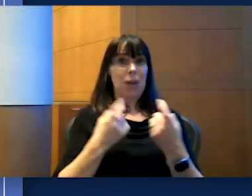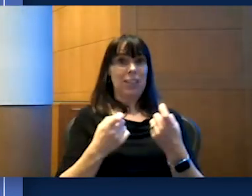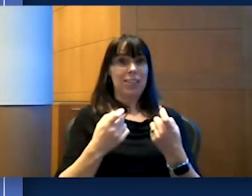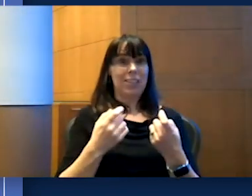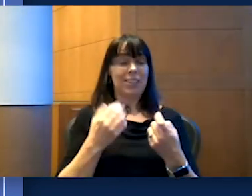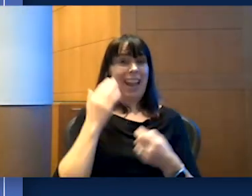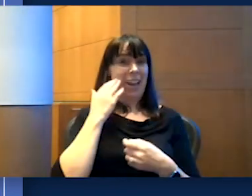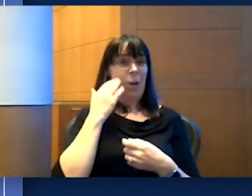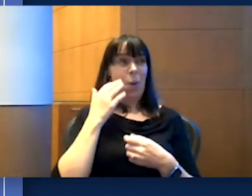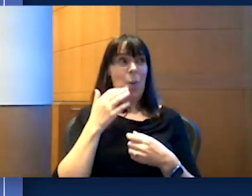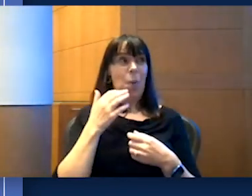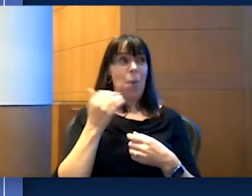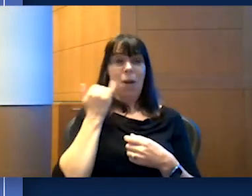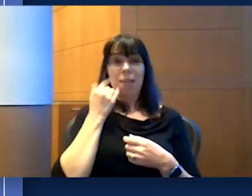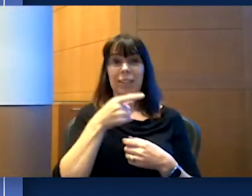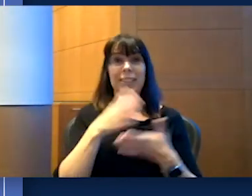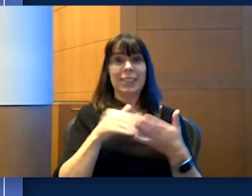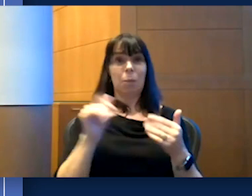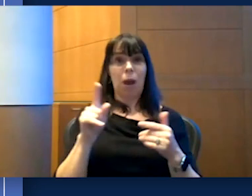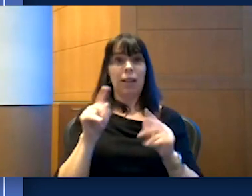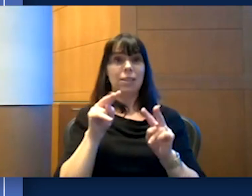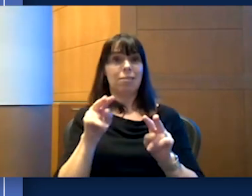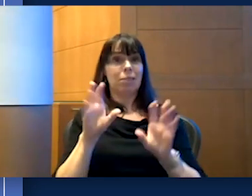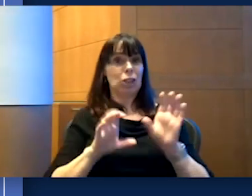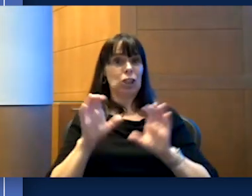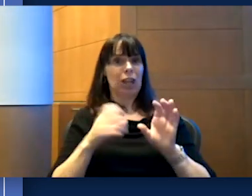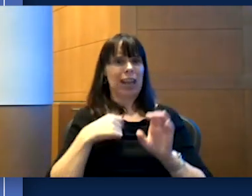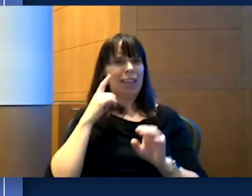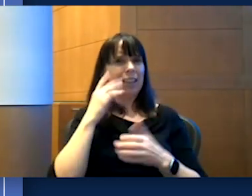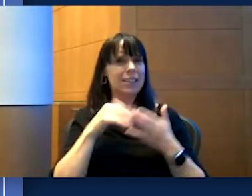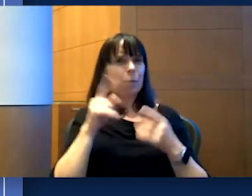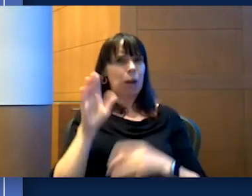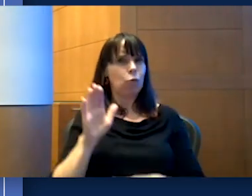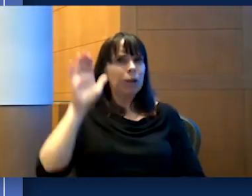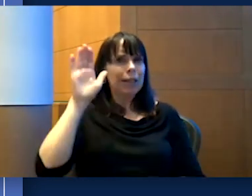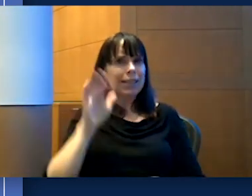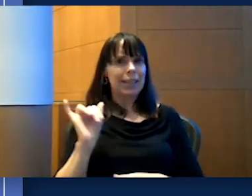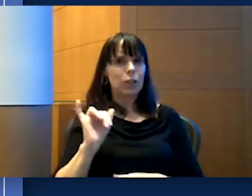Questions? And I know I -- if somebody's monitoring the chat, I think there was somebody who raised their hand. But we can take questions. We have a couple minutes.